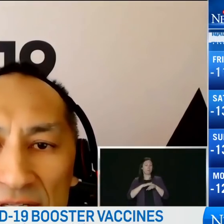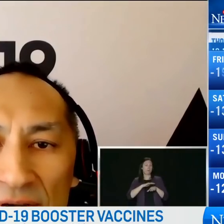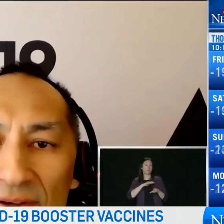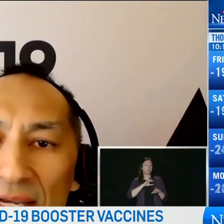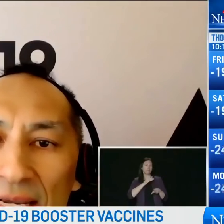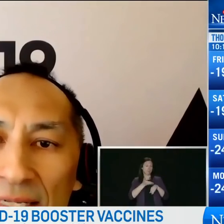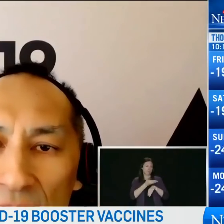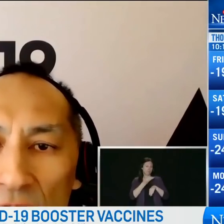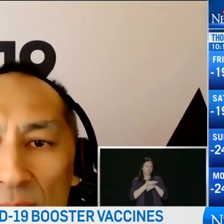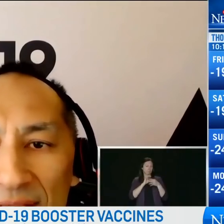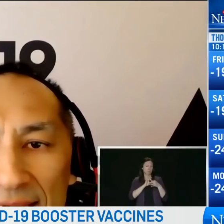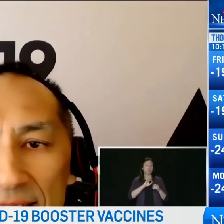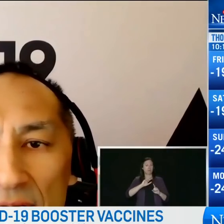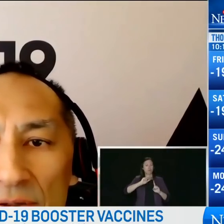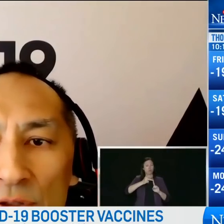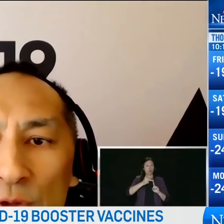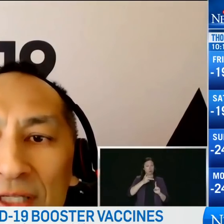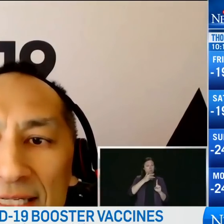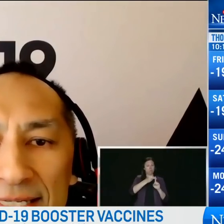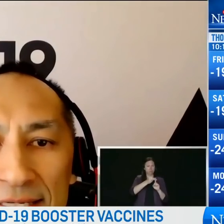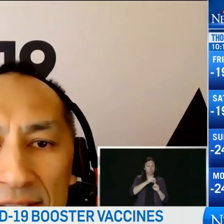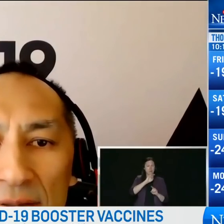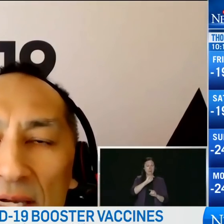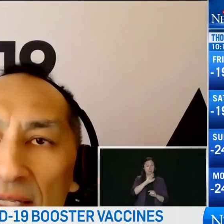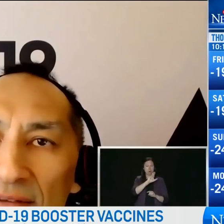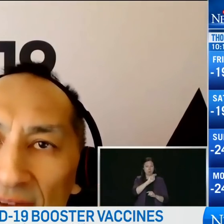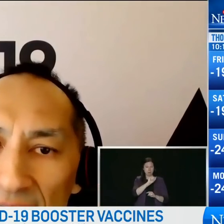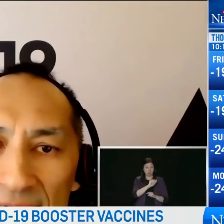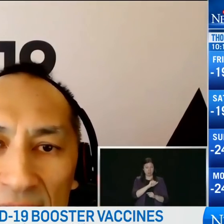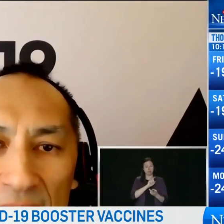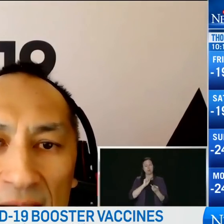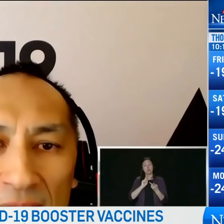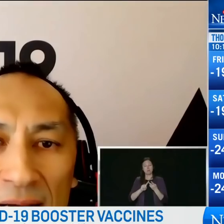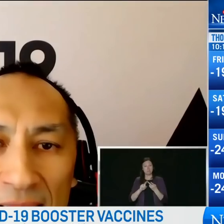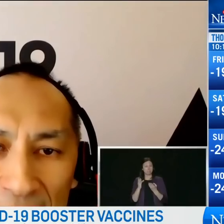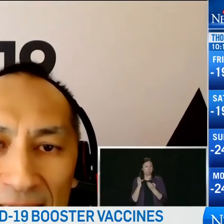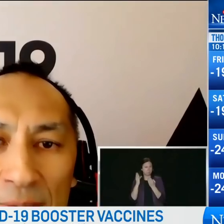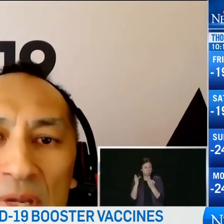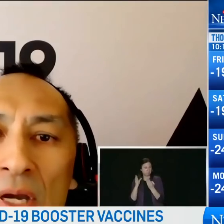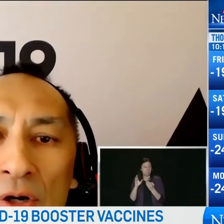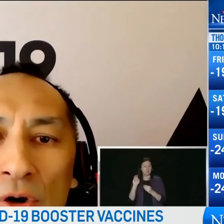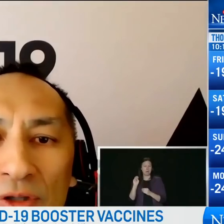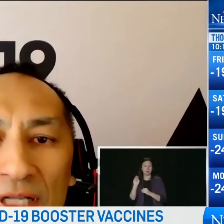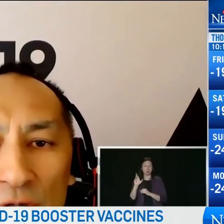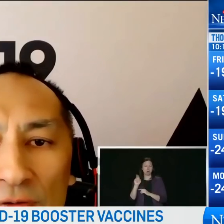EARLIER TODAY, NACI UPDATED